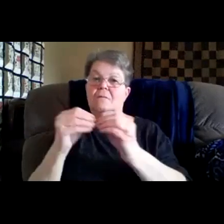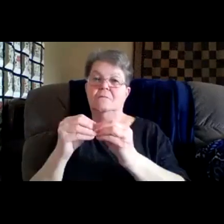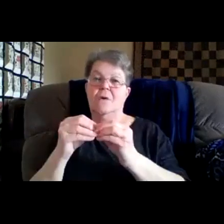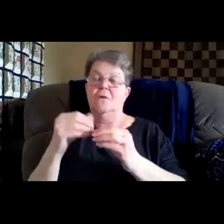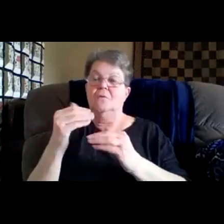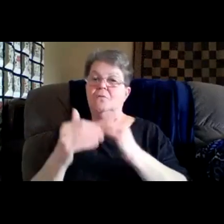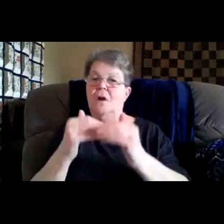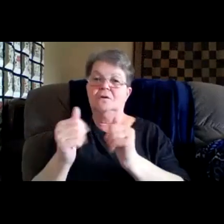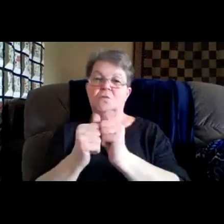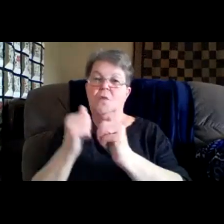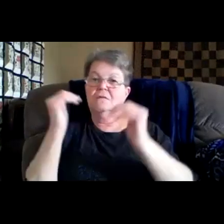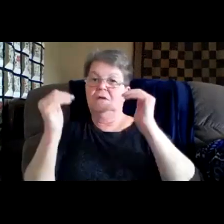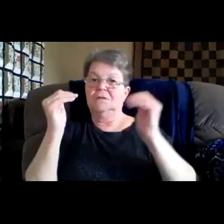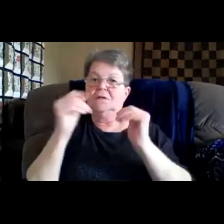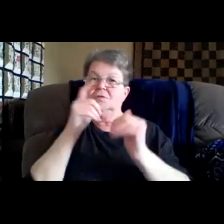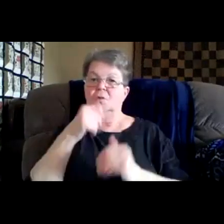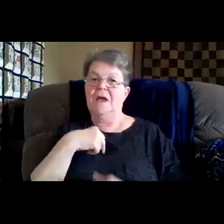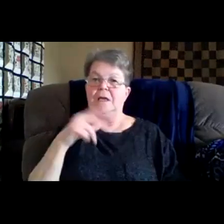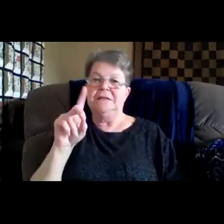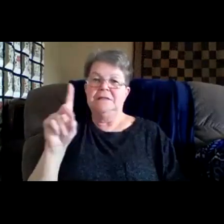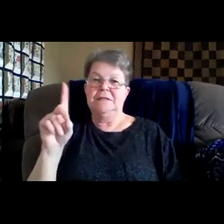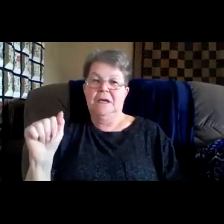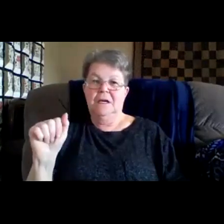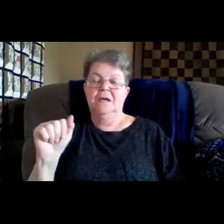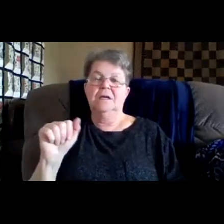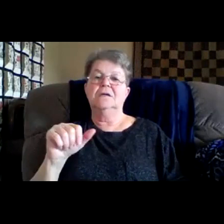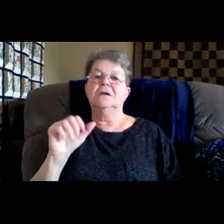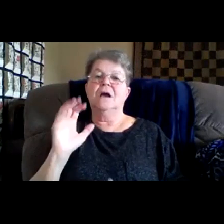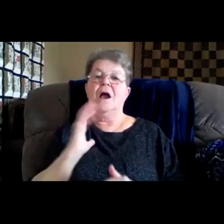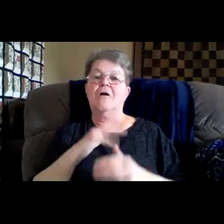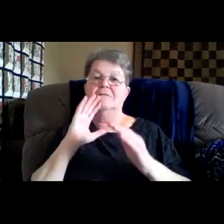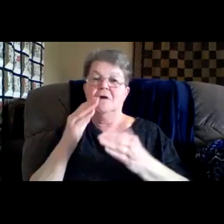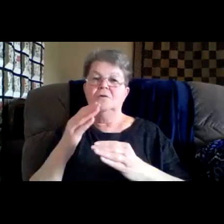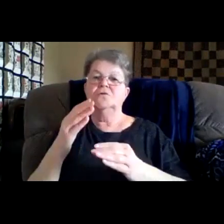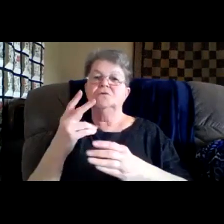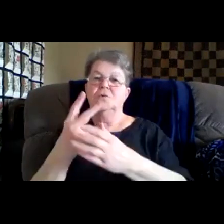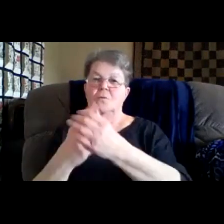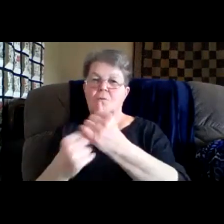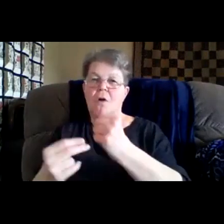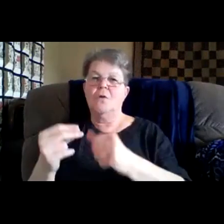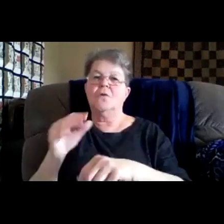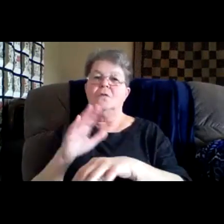who had developmental disabilities, our focus was both on folks who are aging,